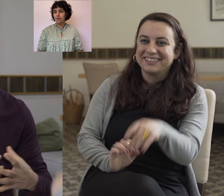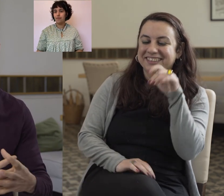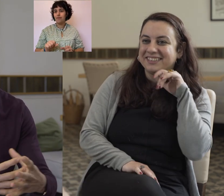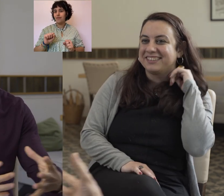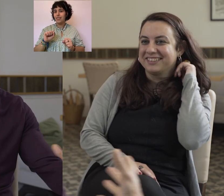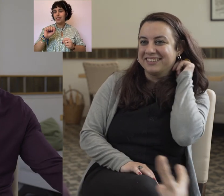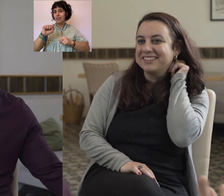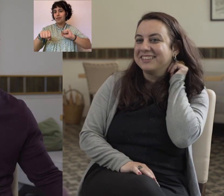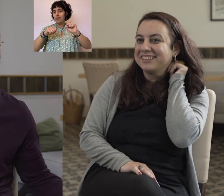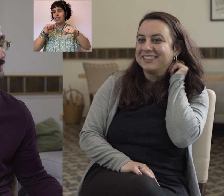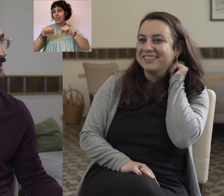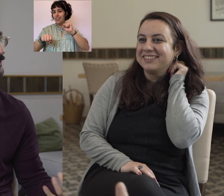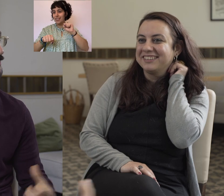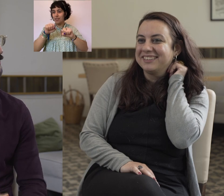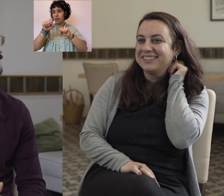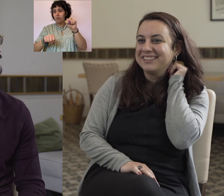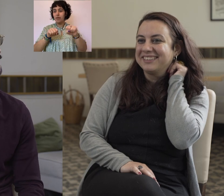Because it will be my way of defense.